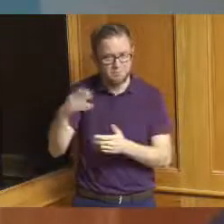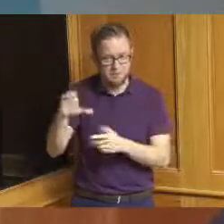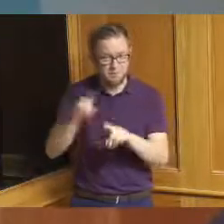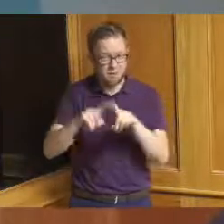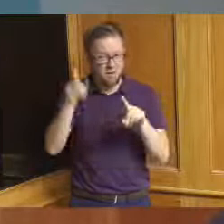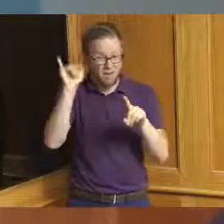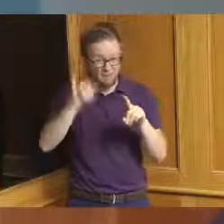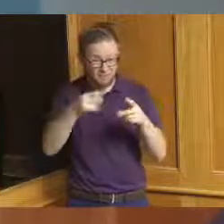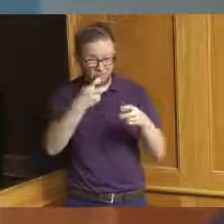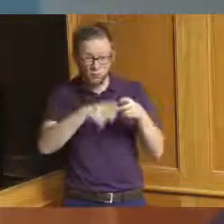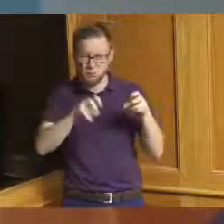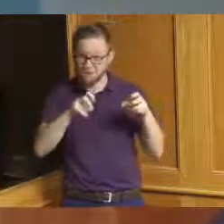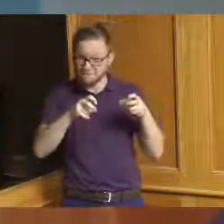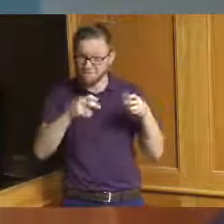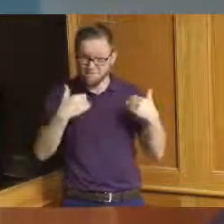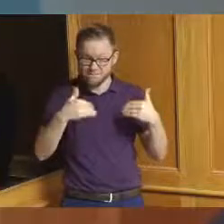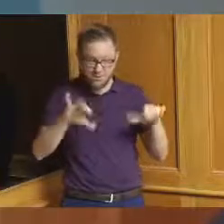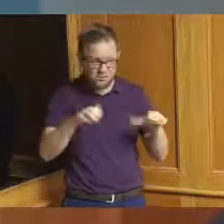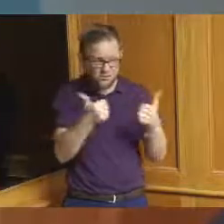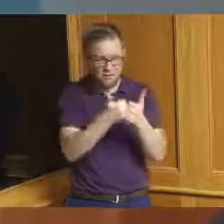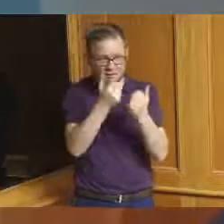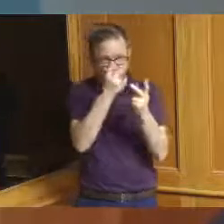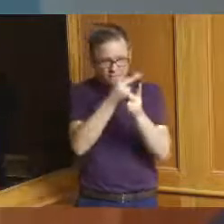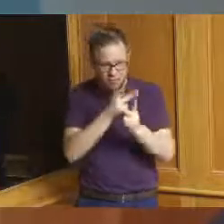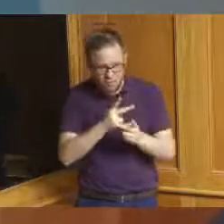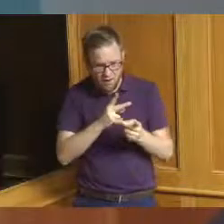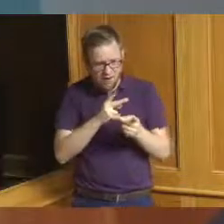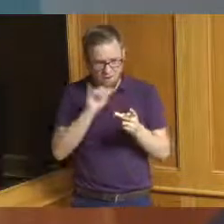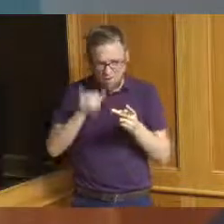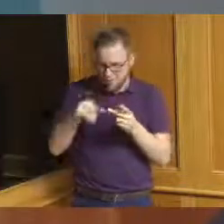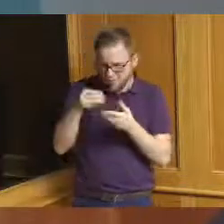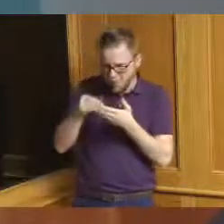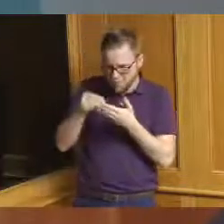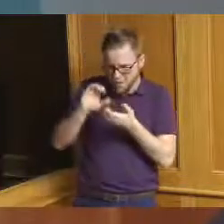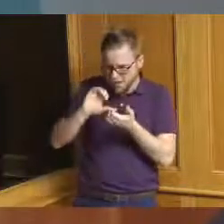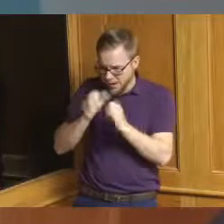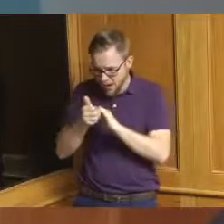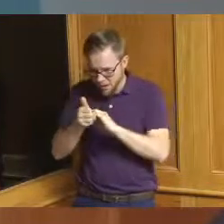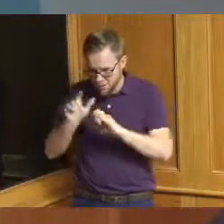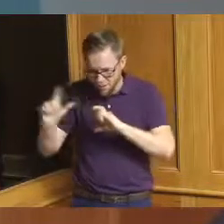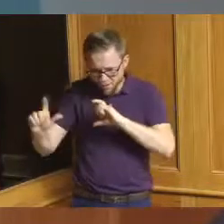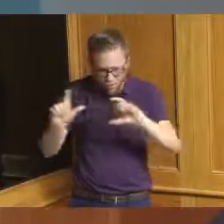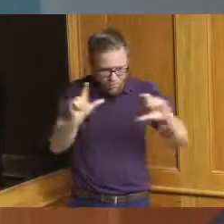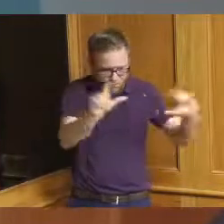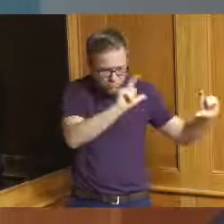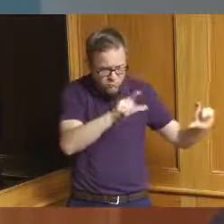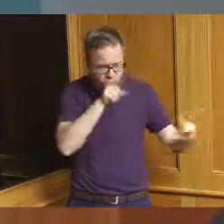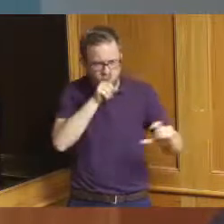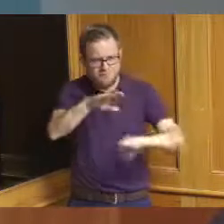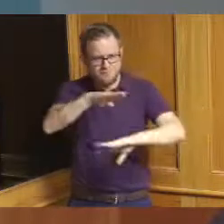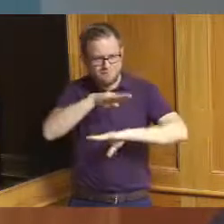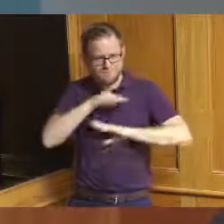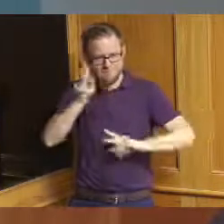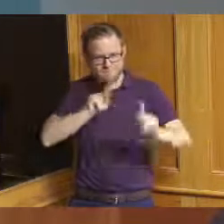to trying to figure out how to best meet the needs of people in the community and also do it in a